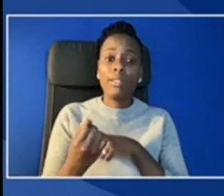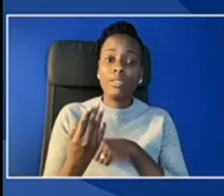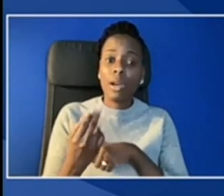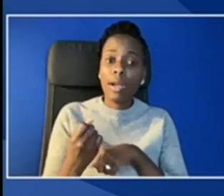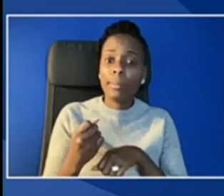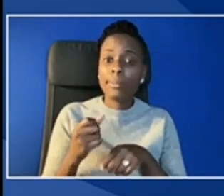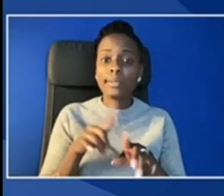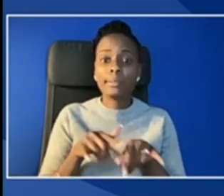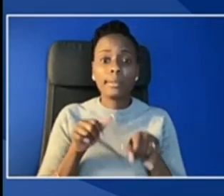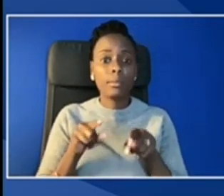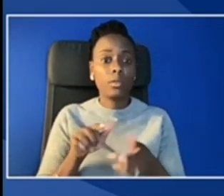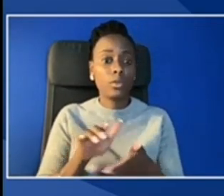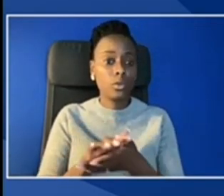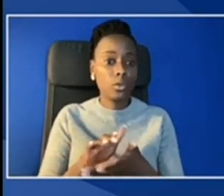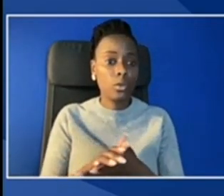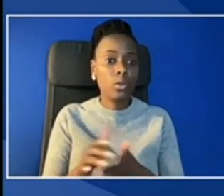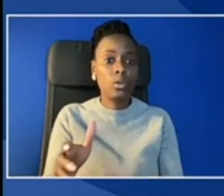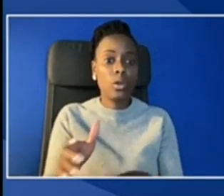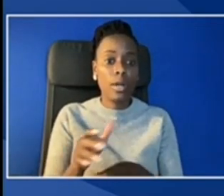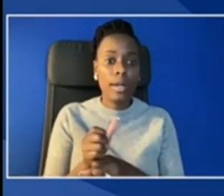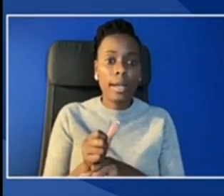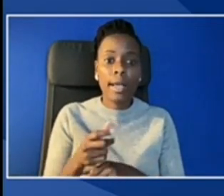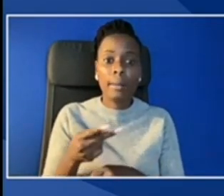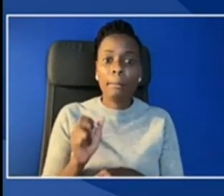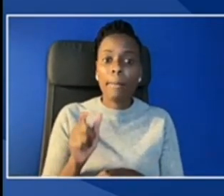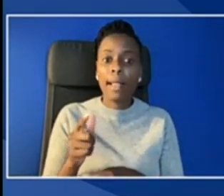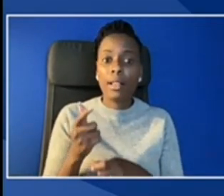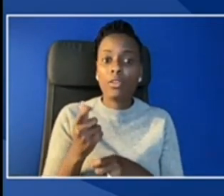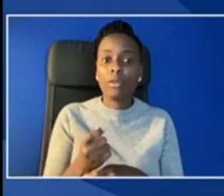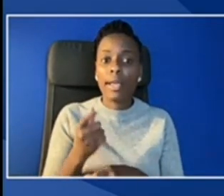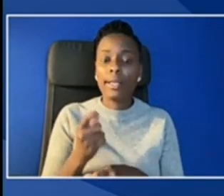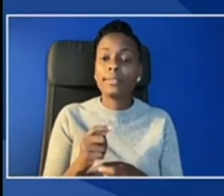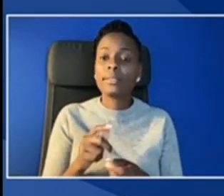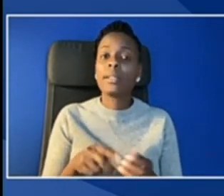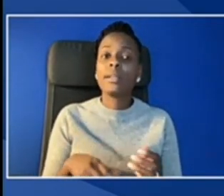graduated summa cum laude as the first college graduate in my family.